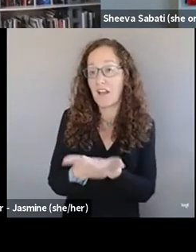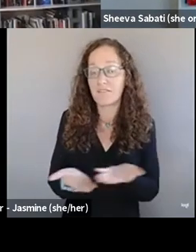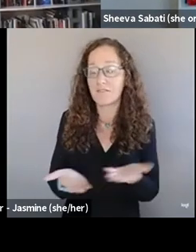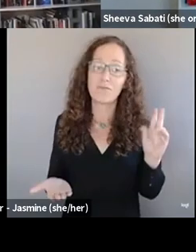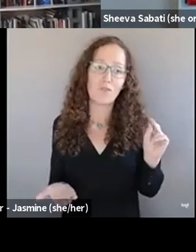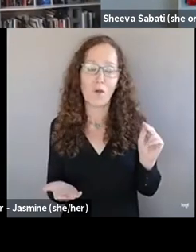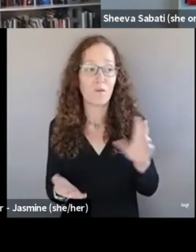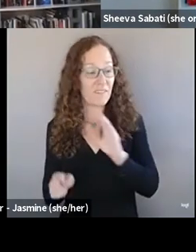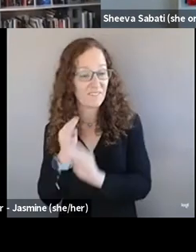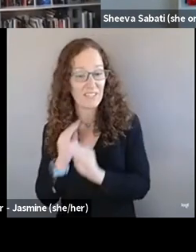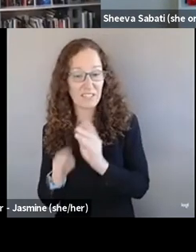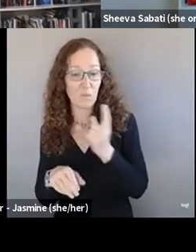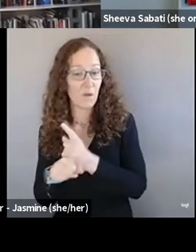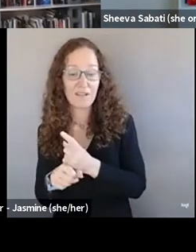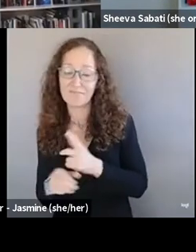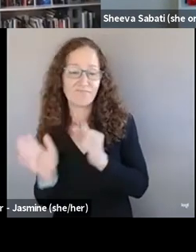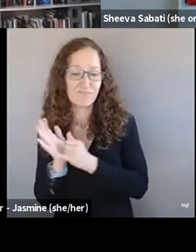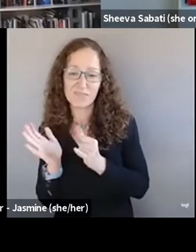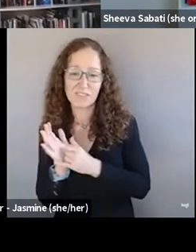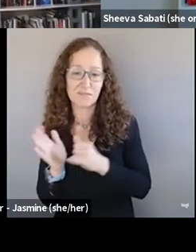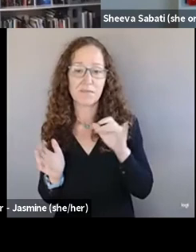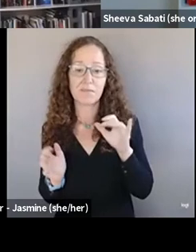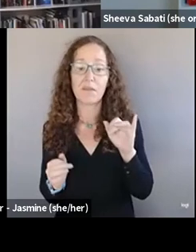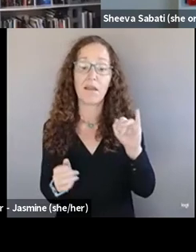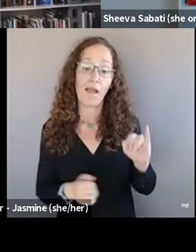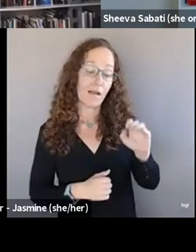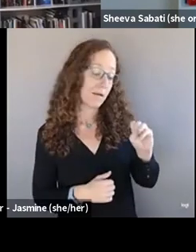her poem may have felt like that. That's stoking our fire.